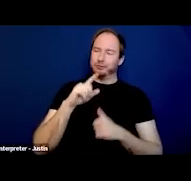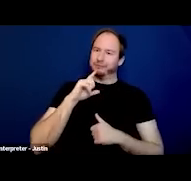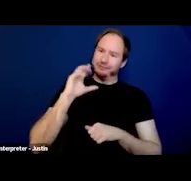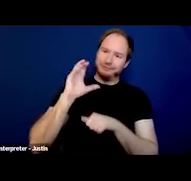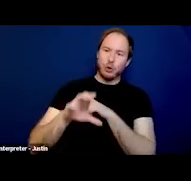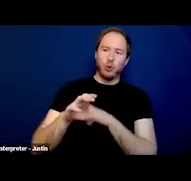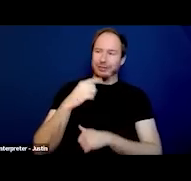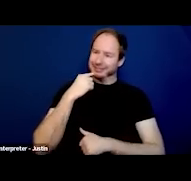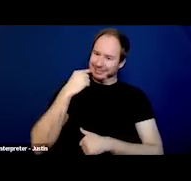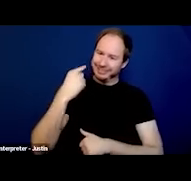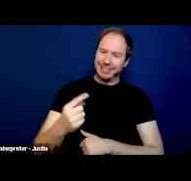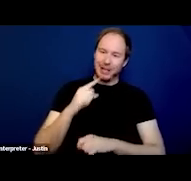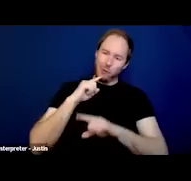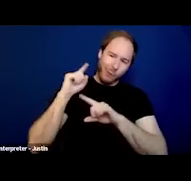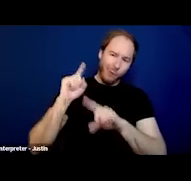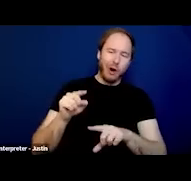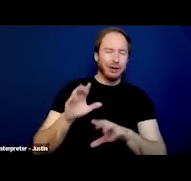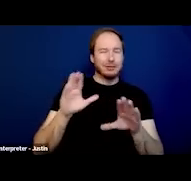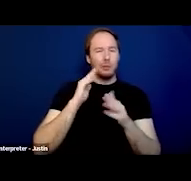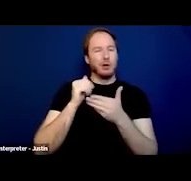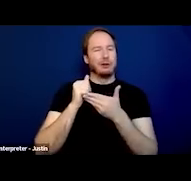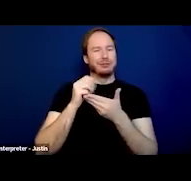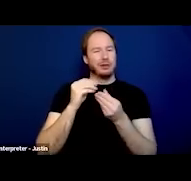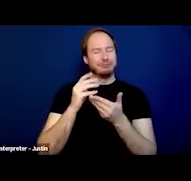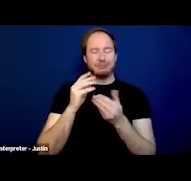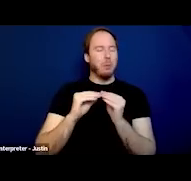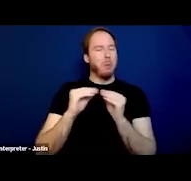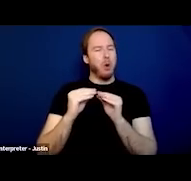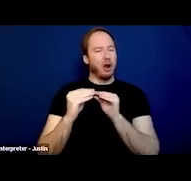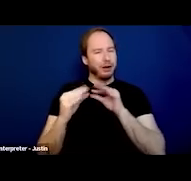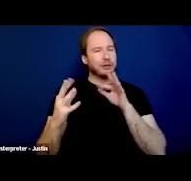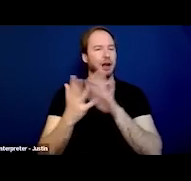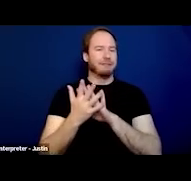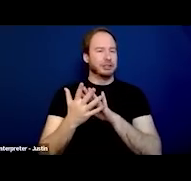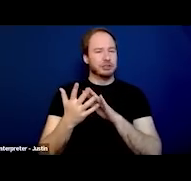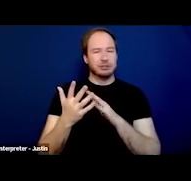because that will likely either lead to confrontation or acquiesce and like, "Okay, I'll do that, "